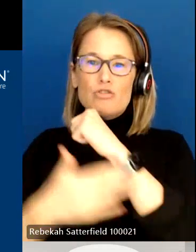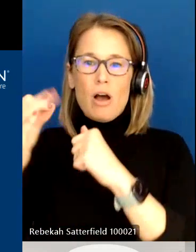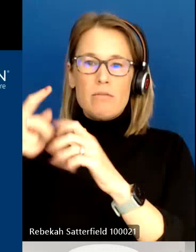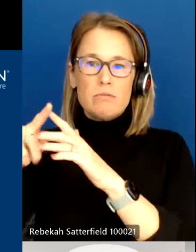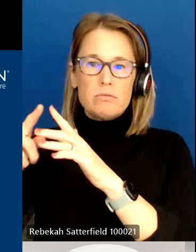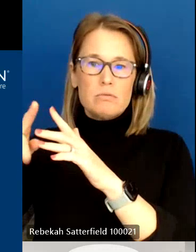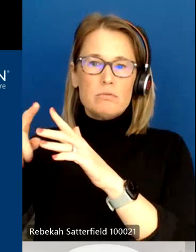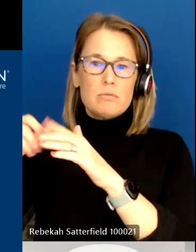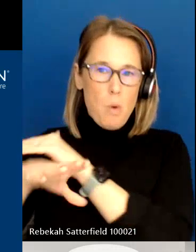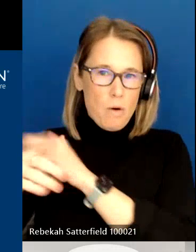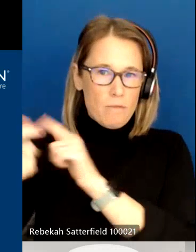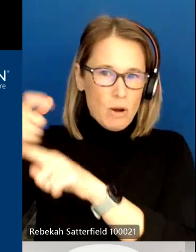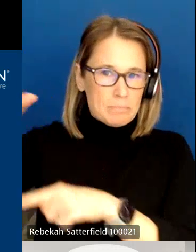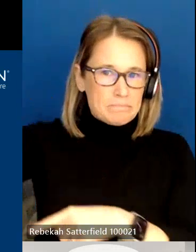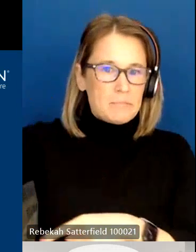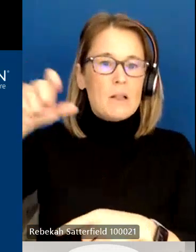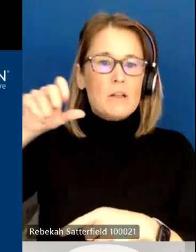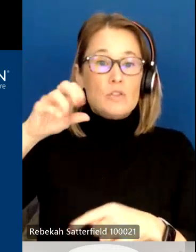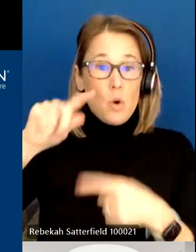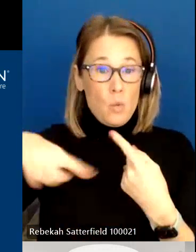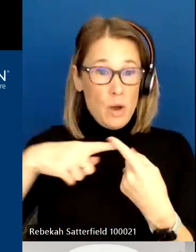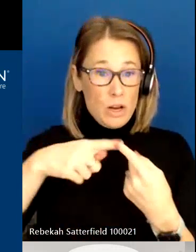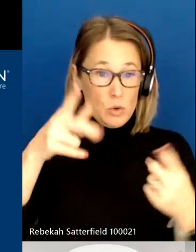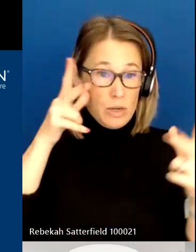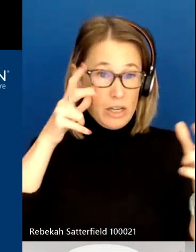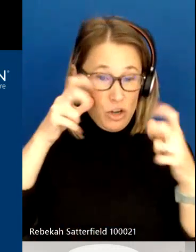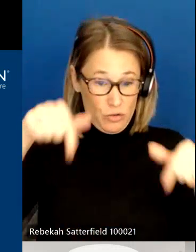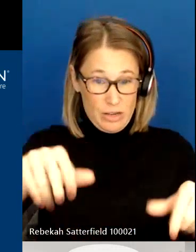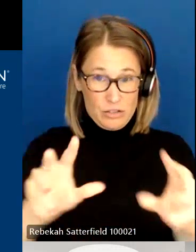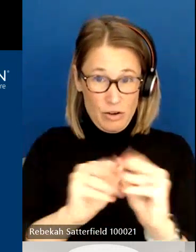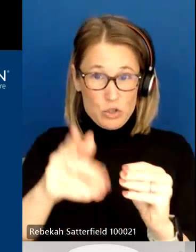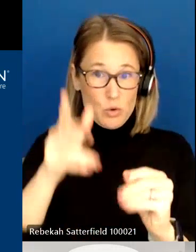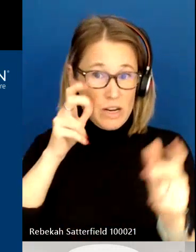what you hear at at these conferences when you hear from the developers from the technicians